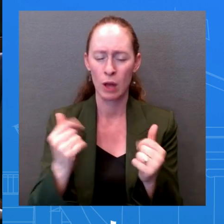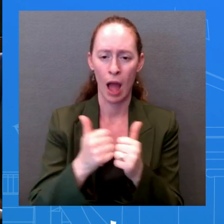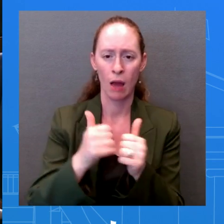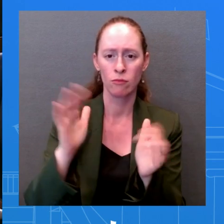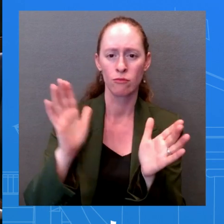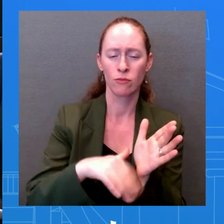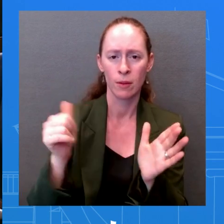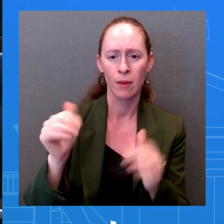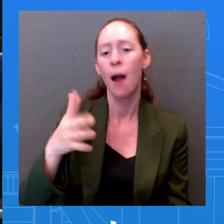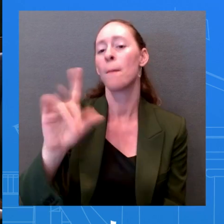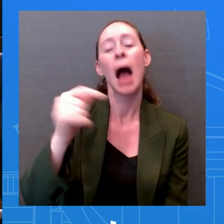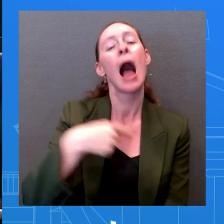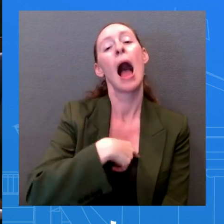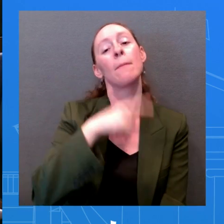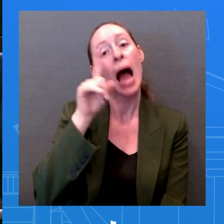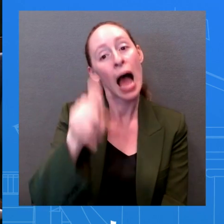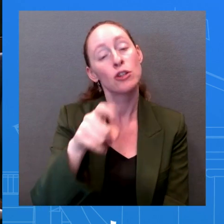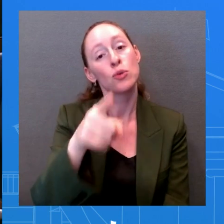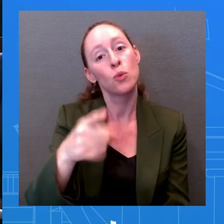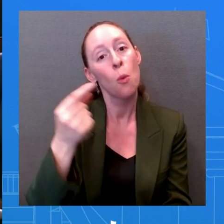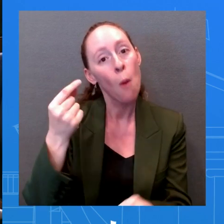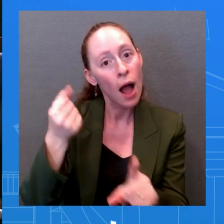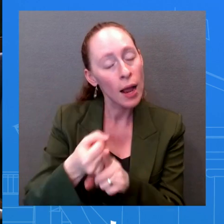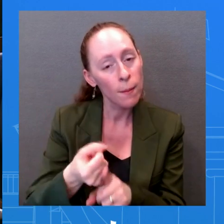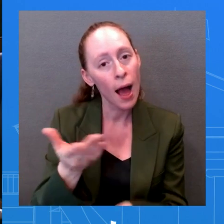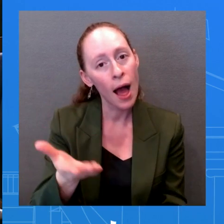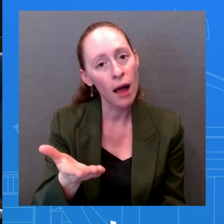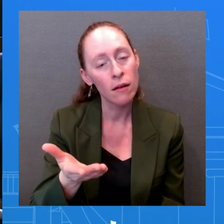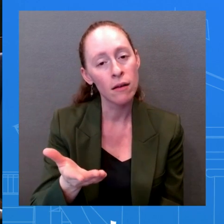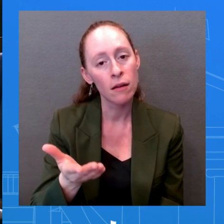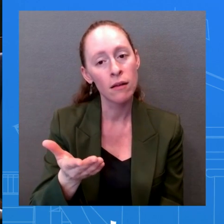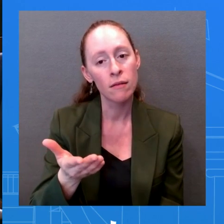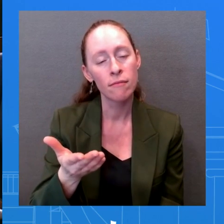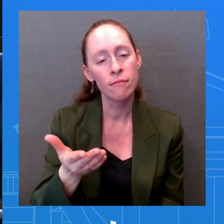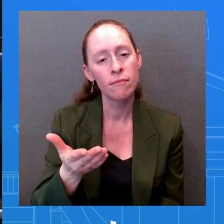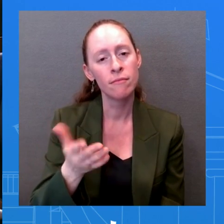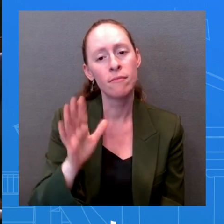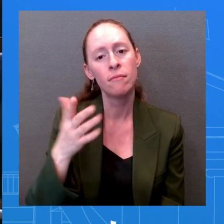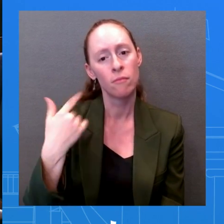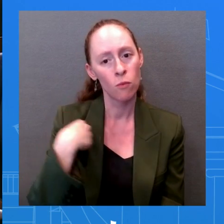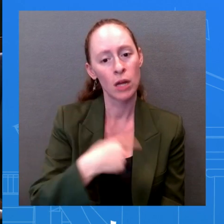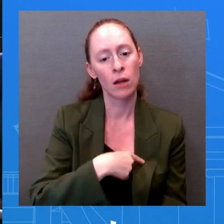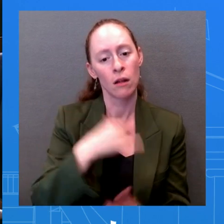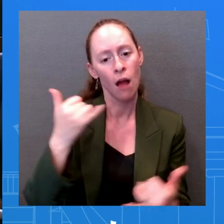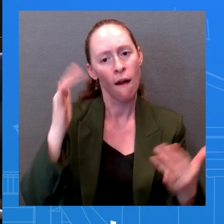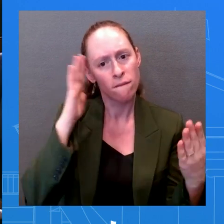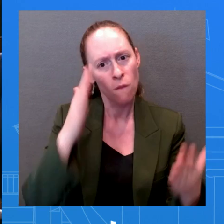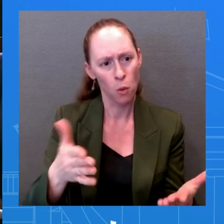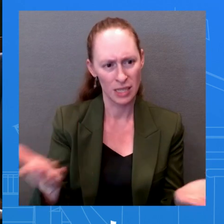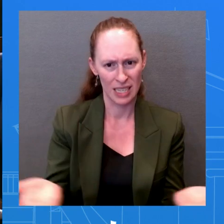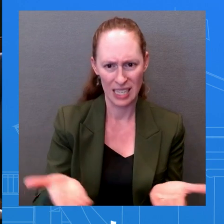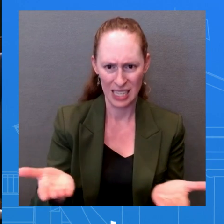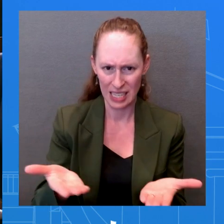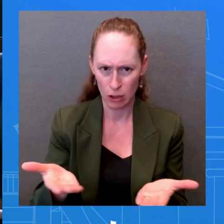You're working on a domestic problem and lowering the prices here and lowering inflation here, but it's having a profound impact